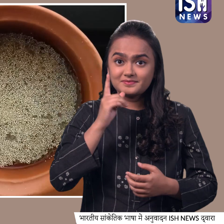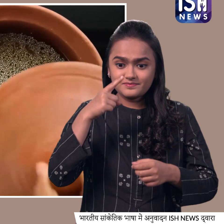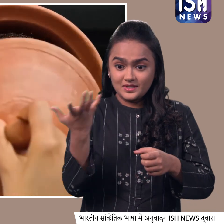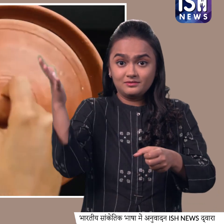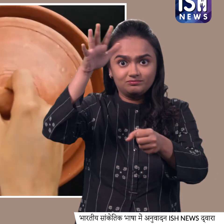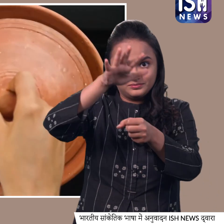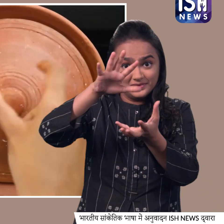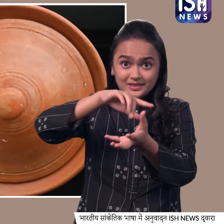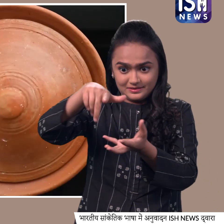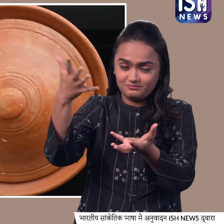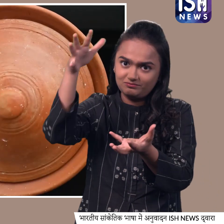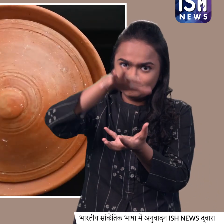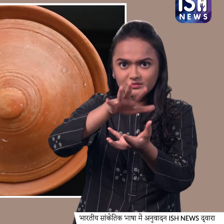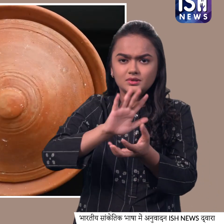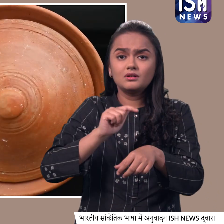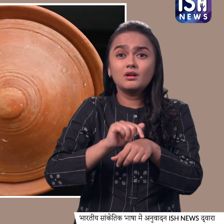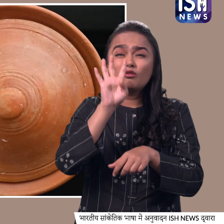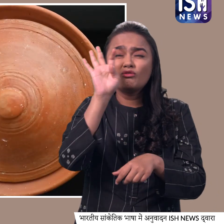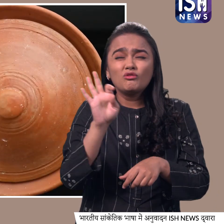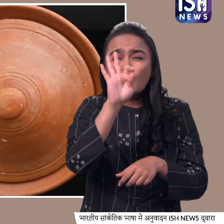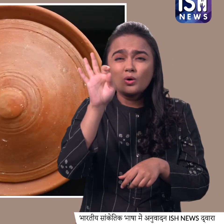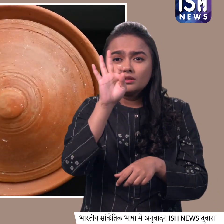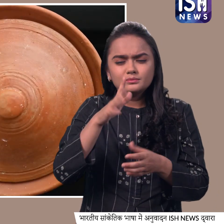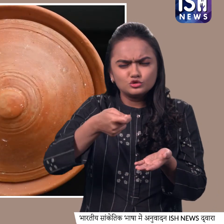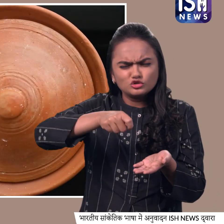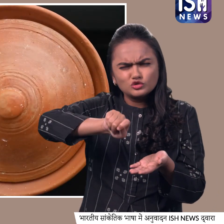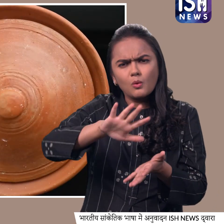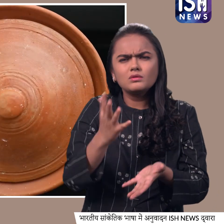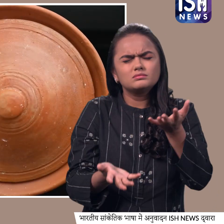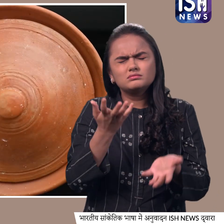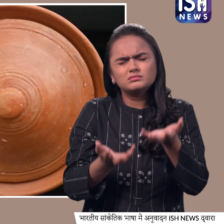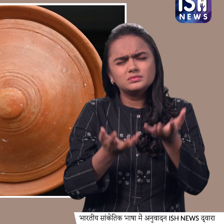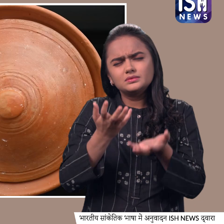Cover the pot and let the quinoa cook for 40 minutes on low flame.